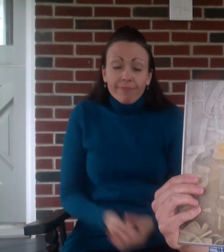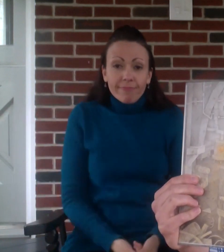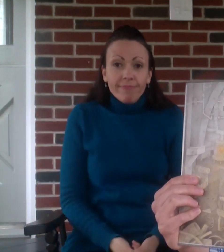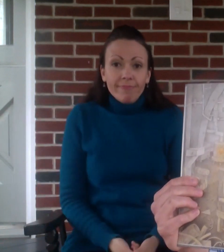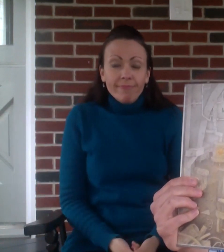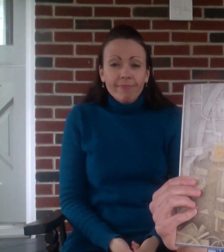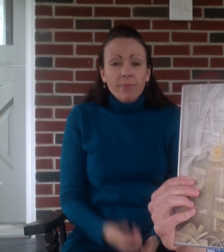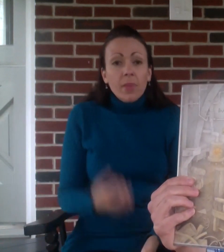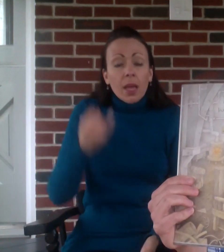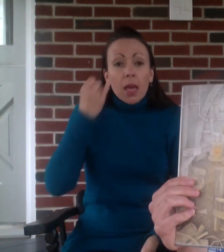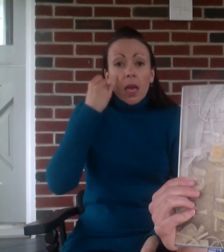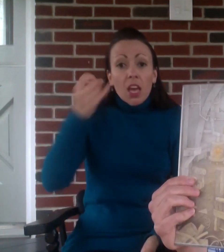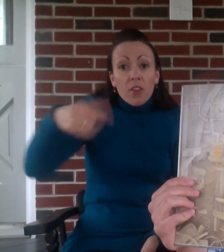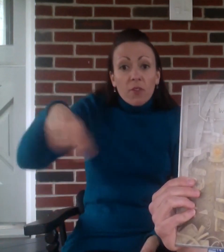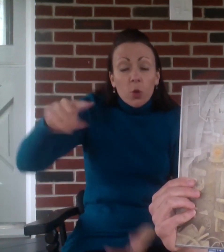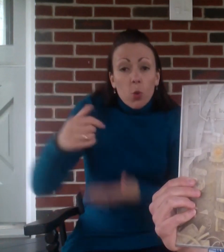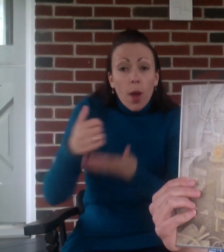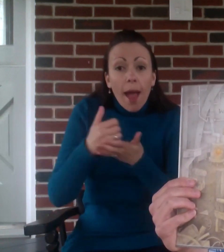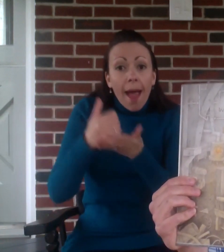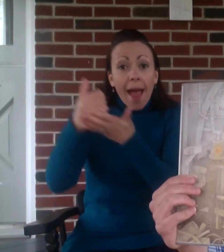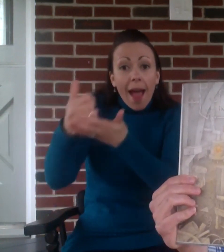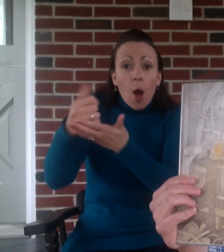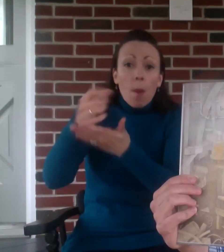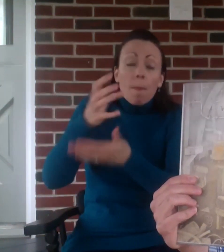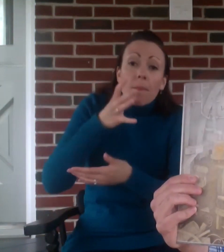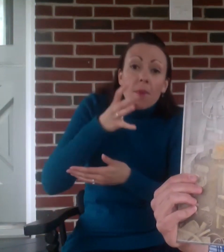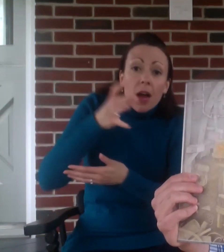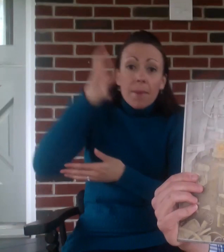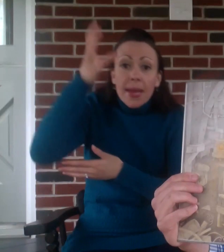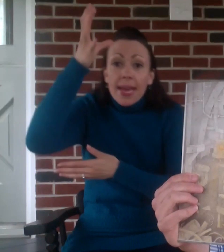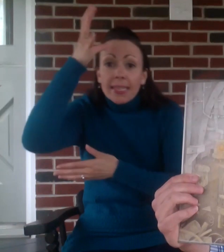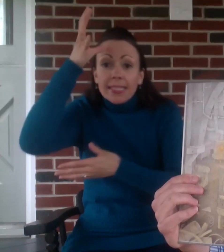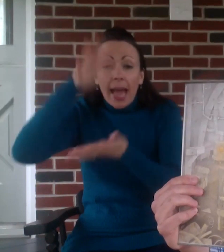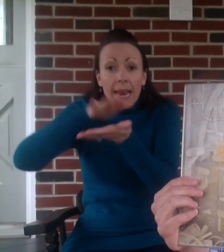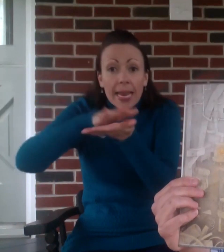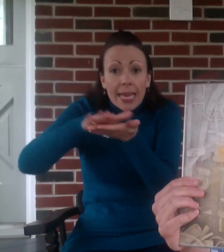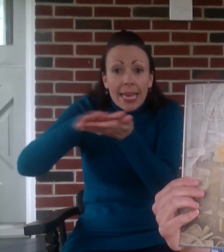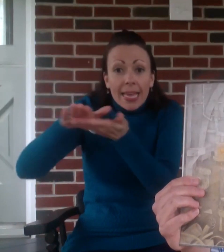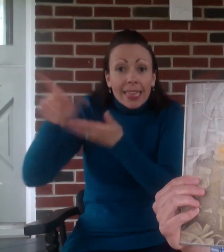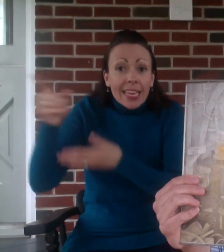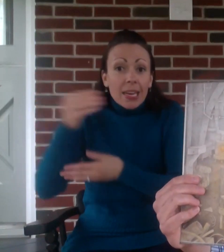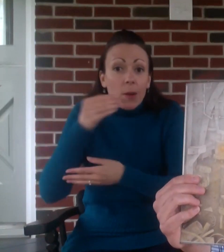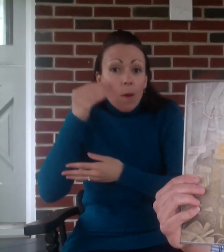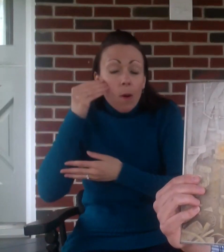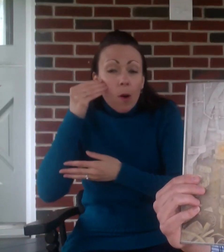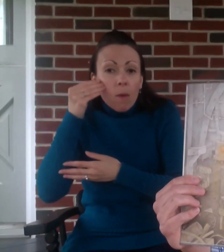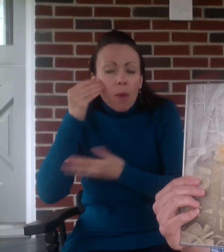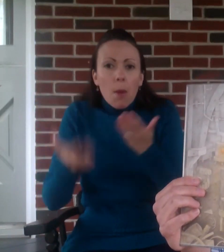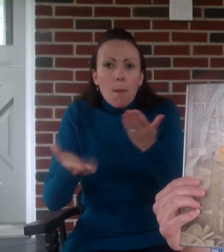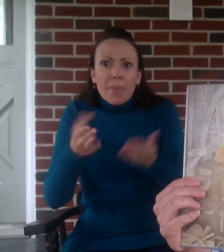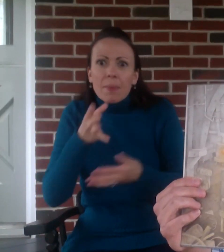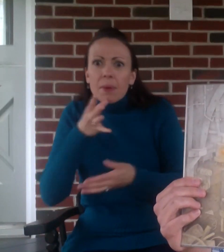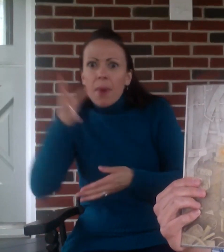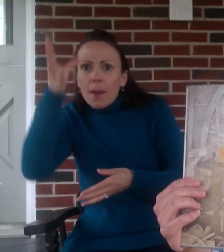"Do you put your socks in your sock drawer? "And do you put your laundry away "and your toys in your toy box."